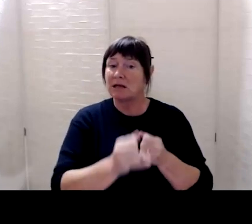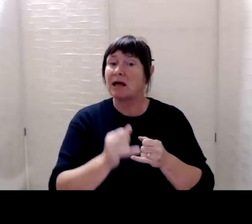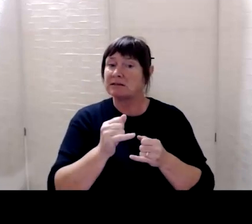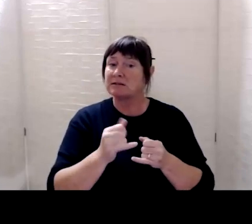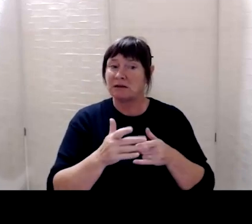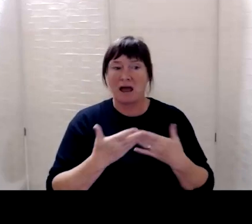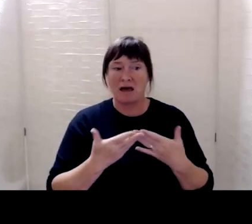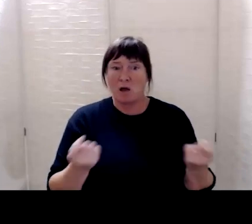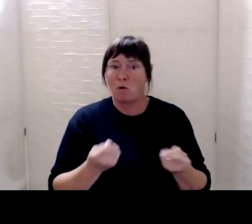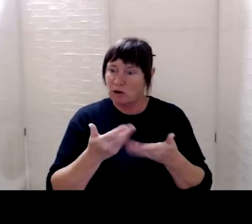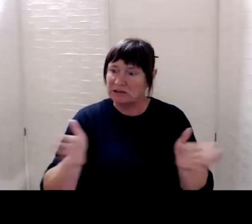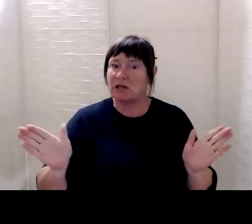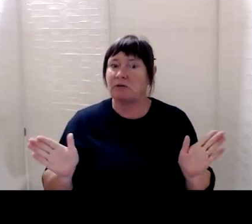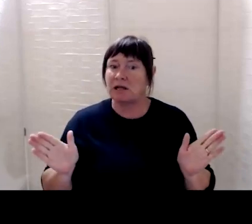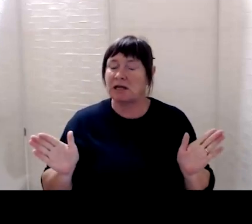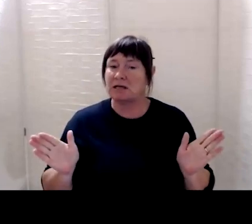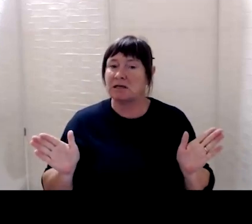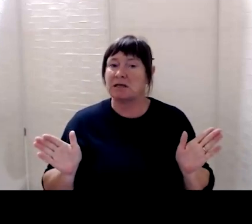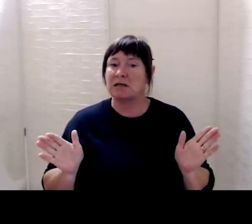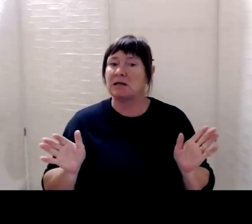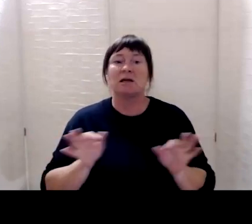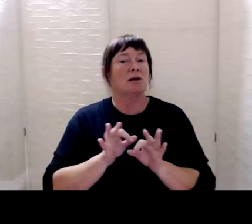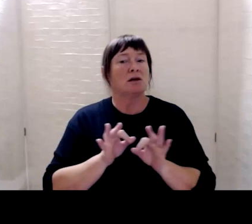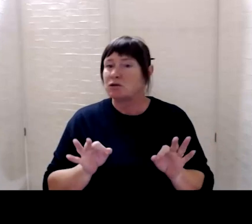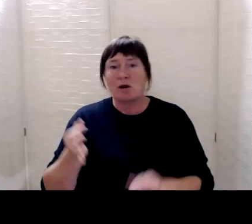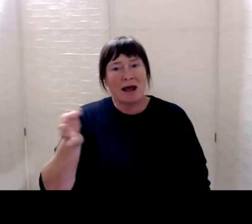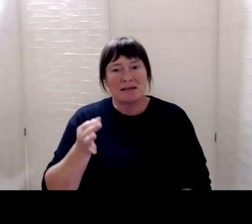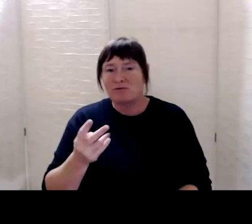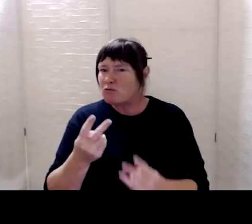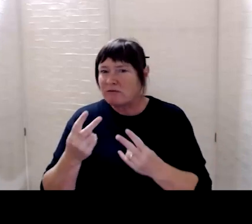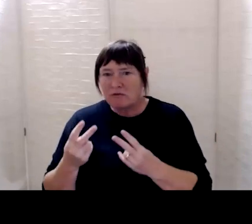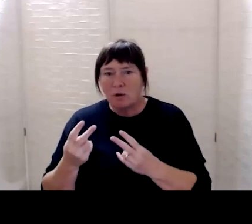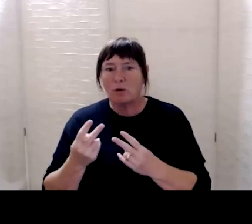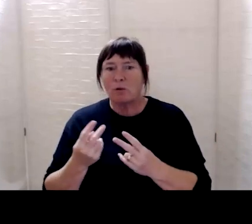This is not the forum to seek a review of any individual decision.